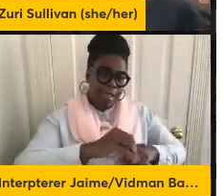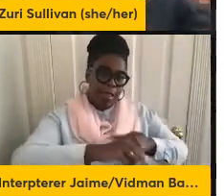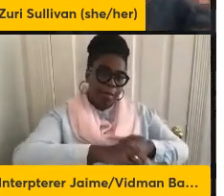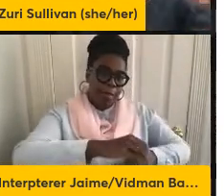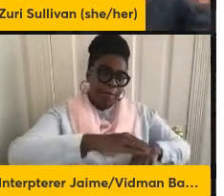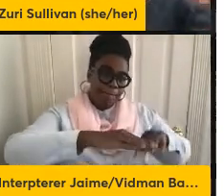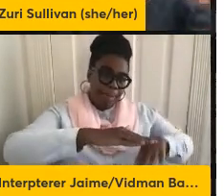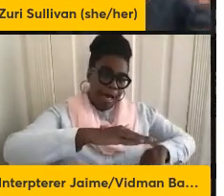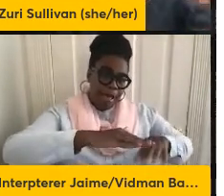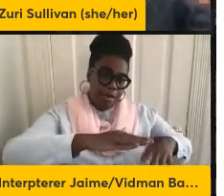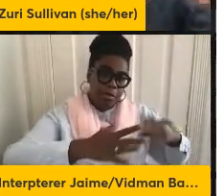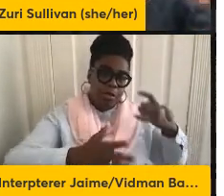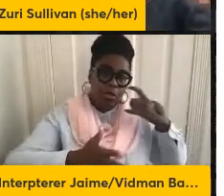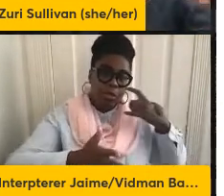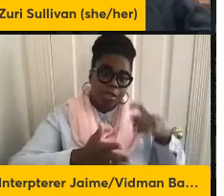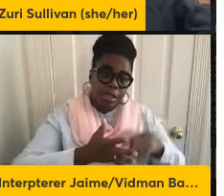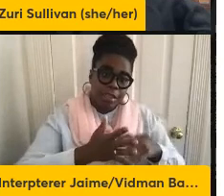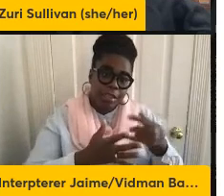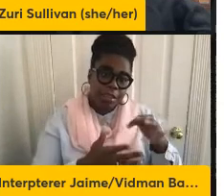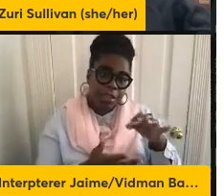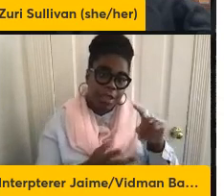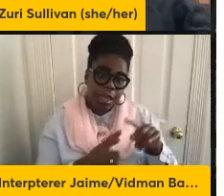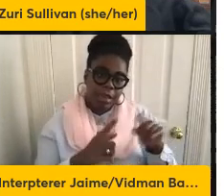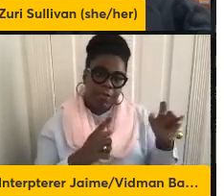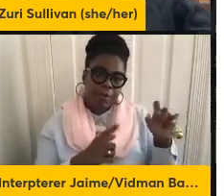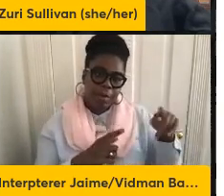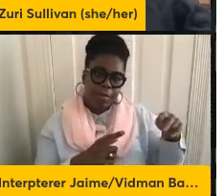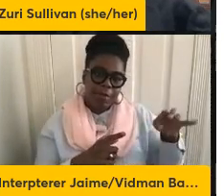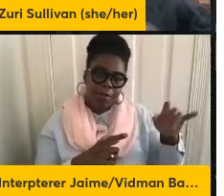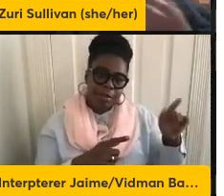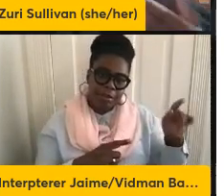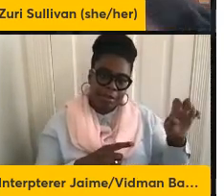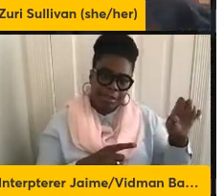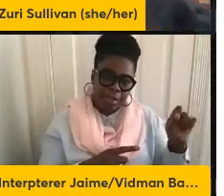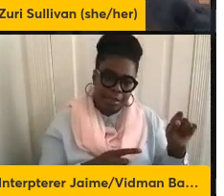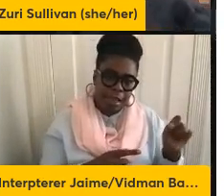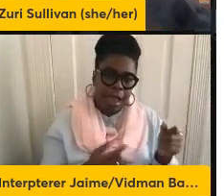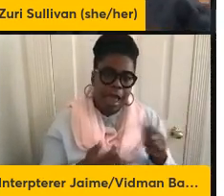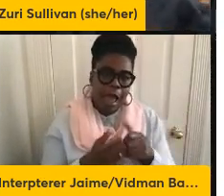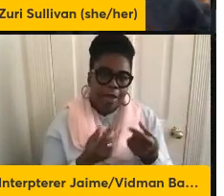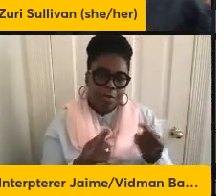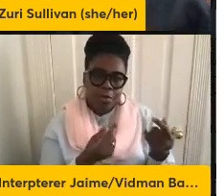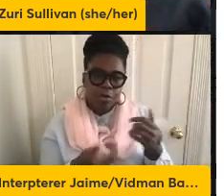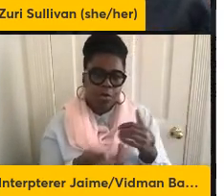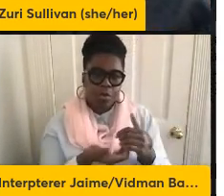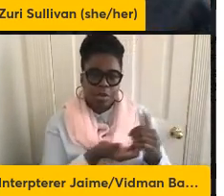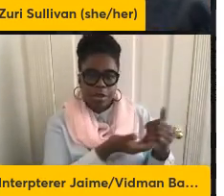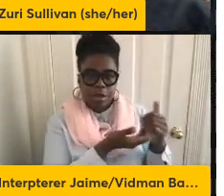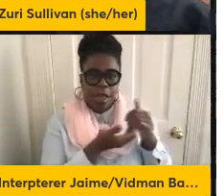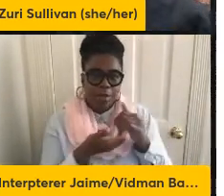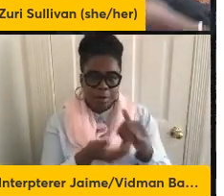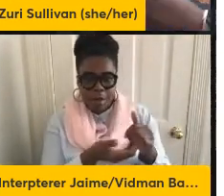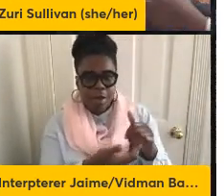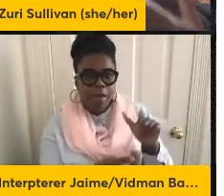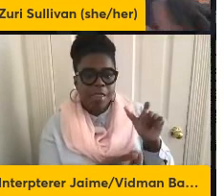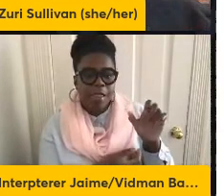jagged coming from epithelial cells. And so to do this, we collaborated with Daniel mosquitoes lab again and perform 3d